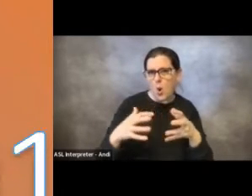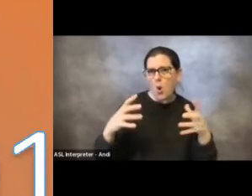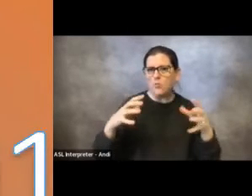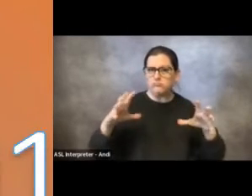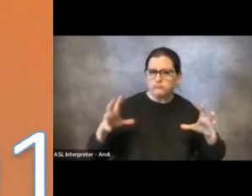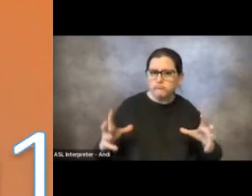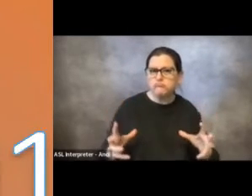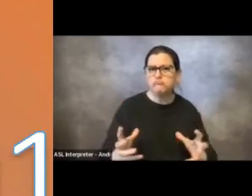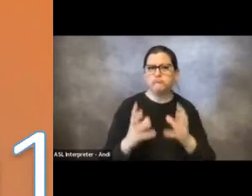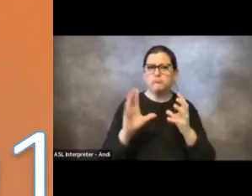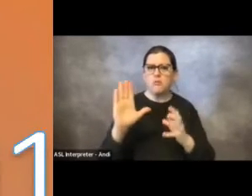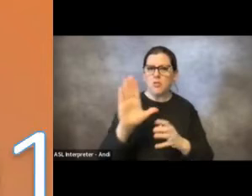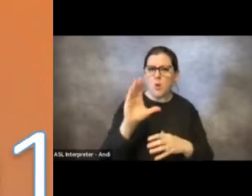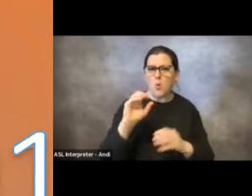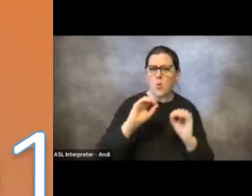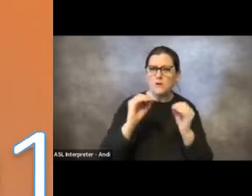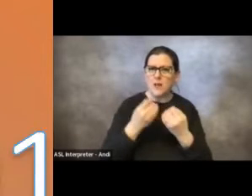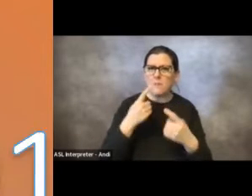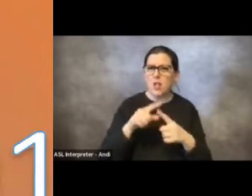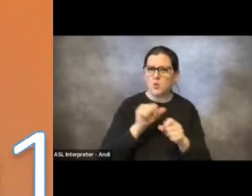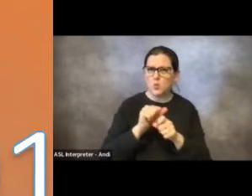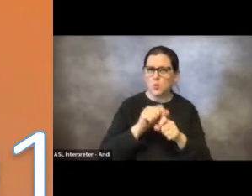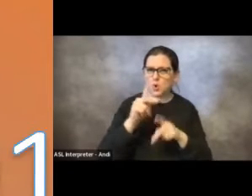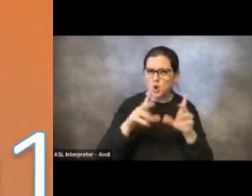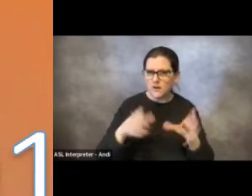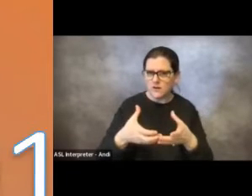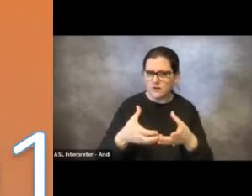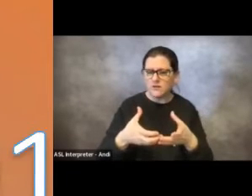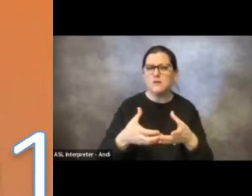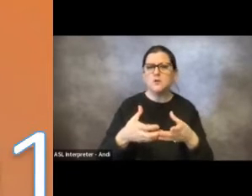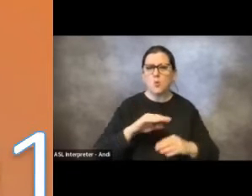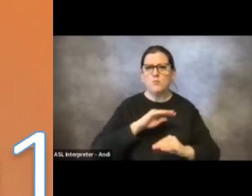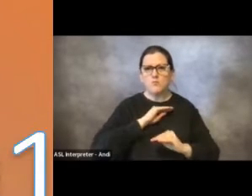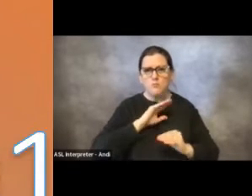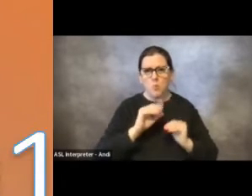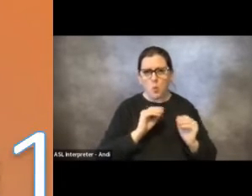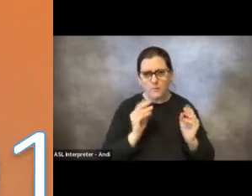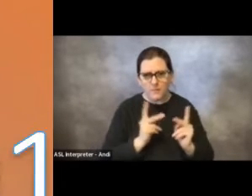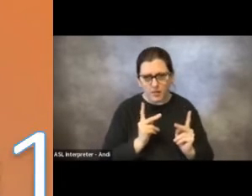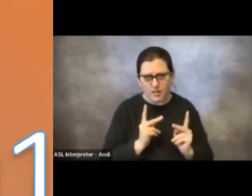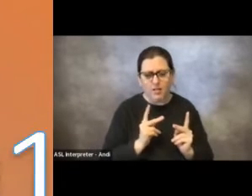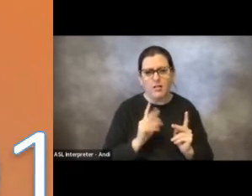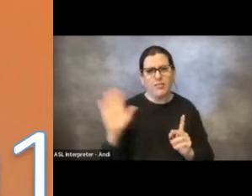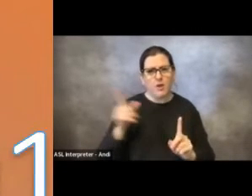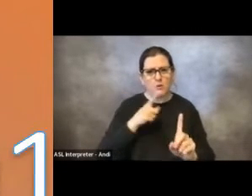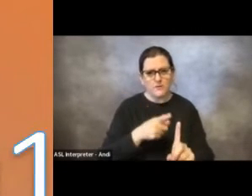organization and their workforce, so they can reach more people fulfill their mission. And so we feel kind of